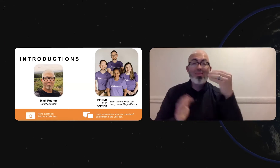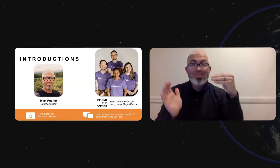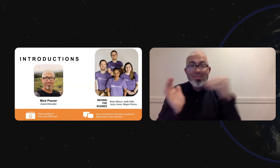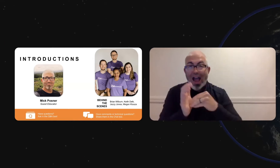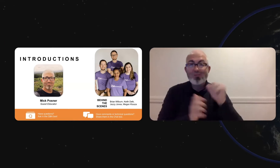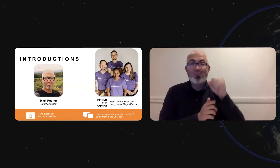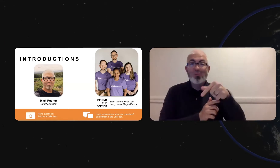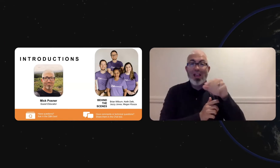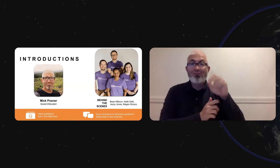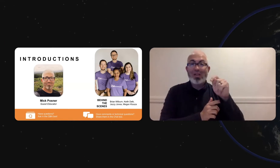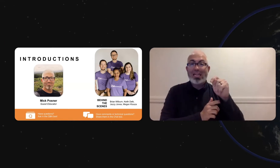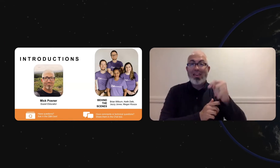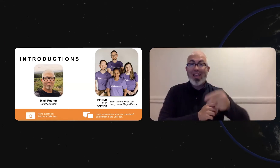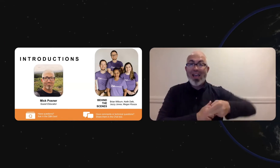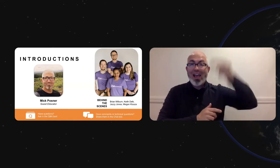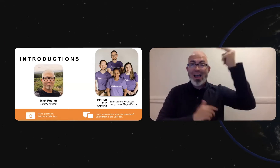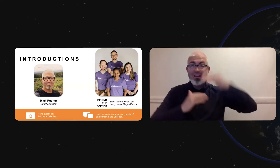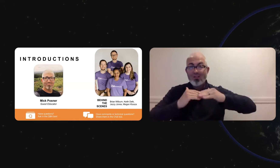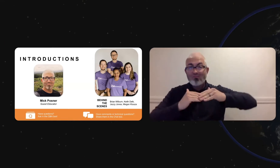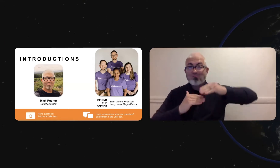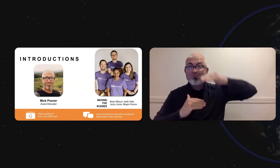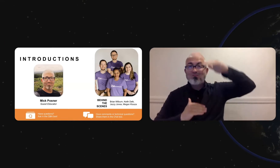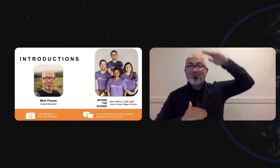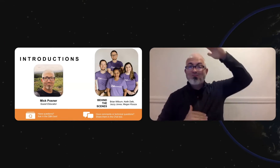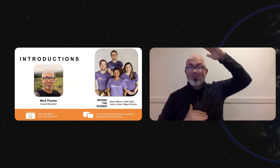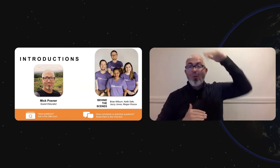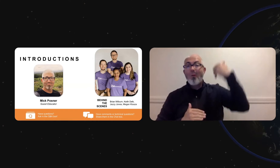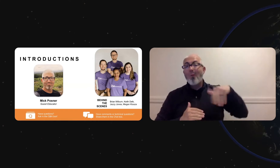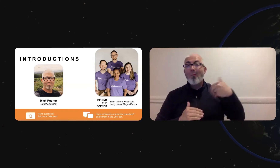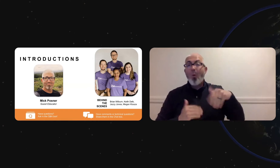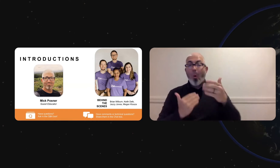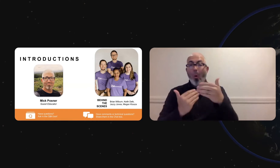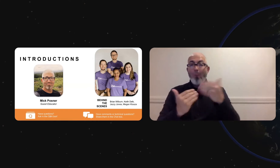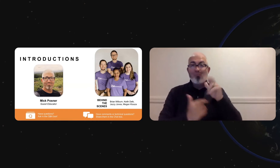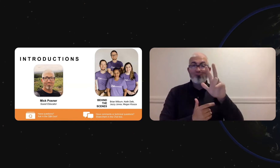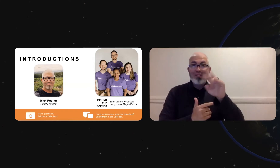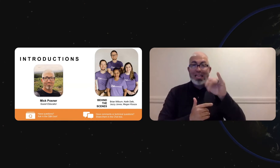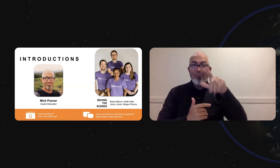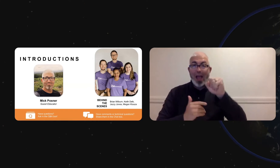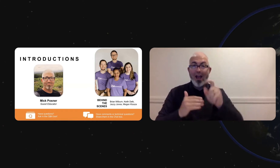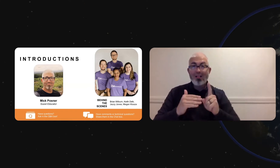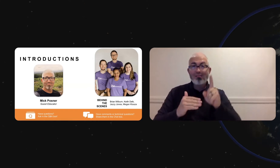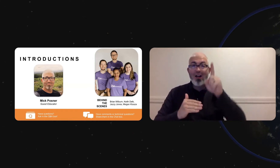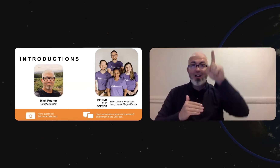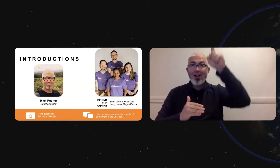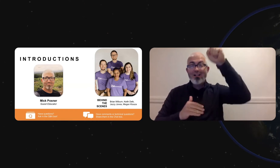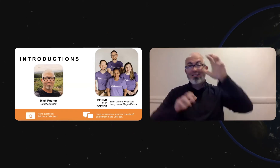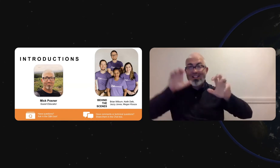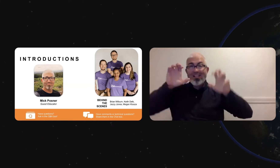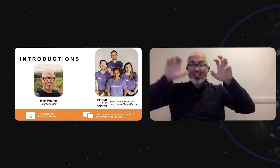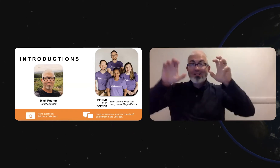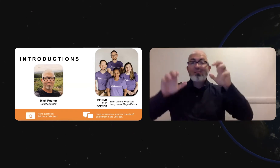I climbed 14,000 feet high, which is almost 3 miles up.